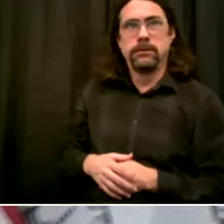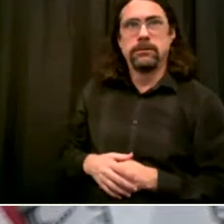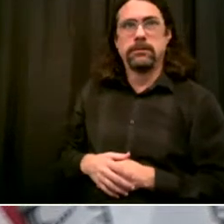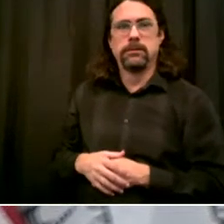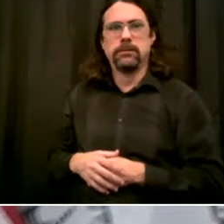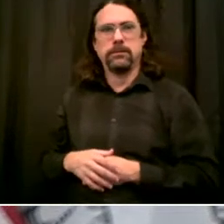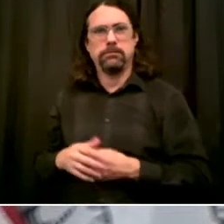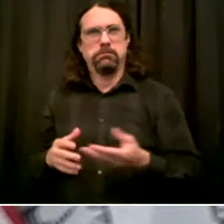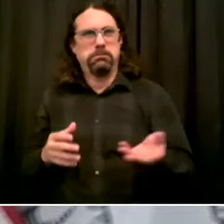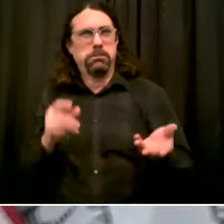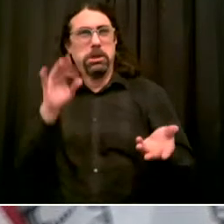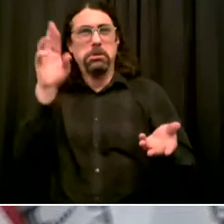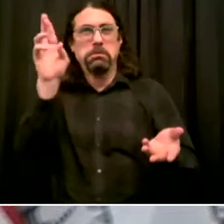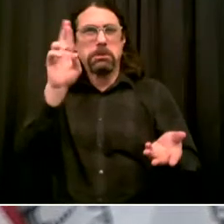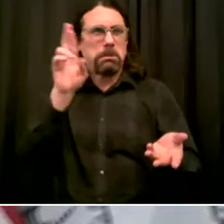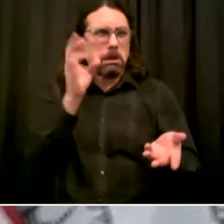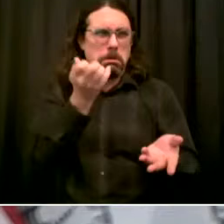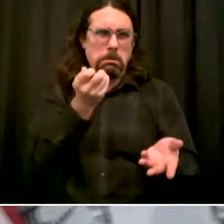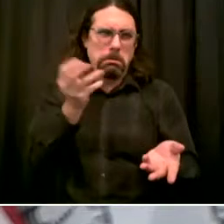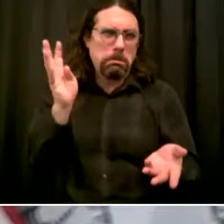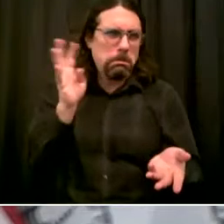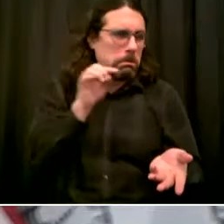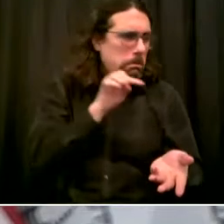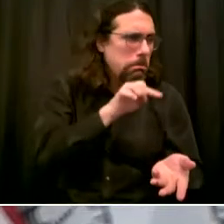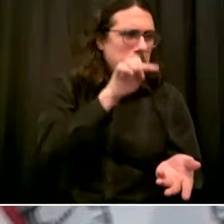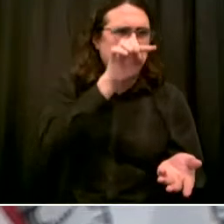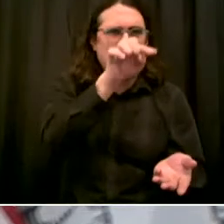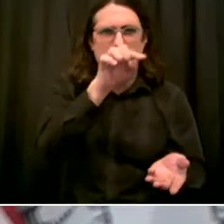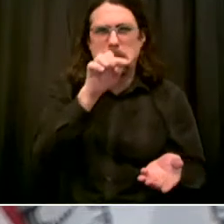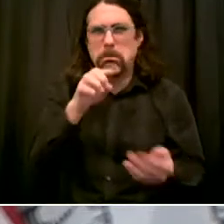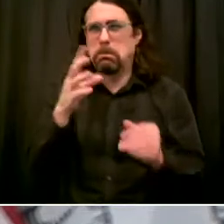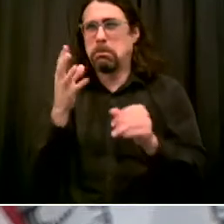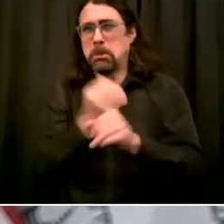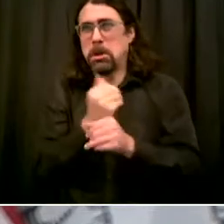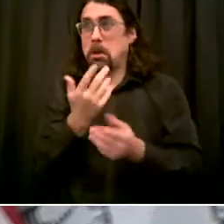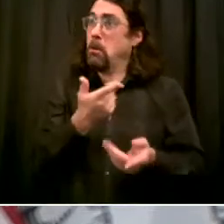I WOULD SAY THAT IT WAS PRETTY